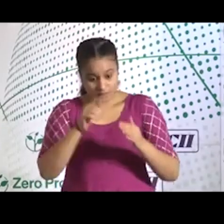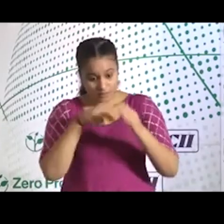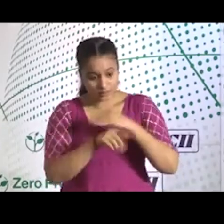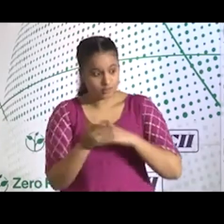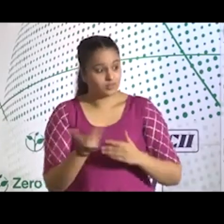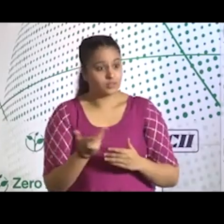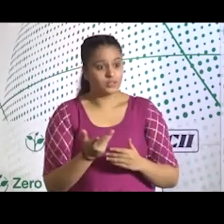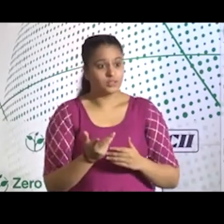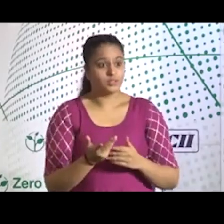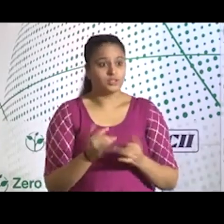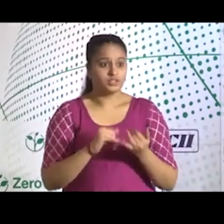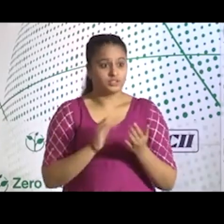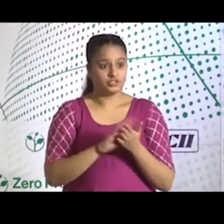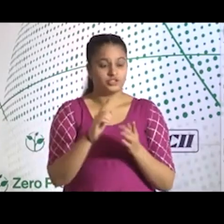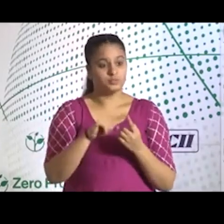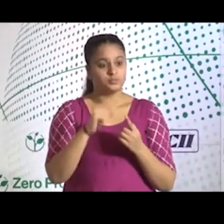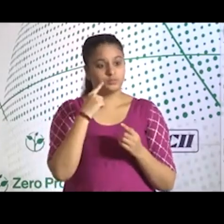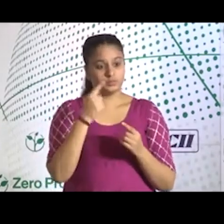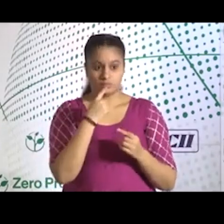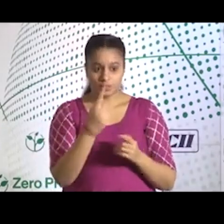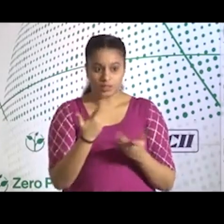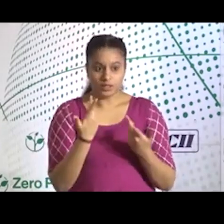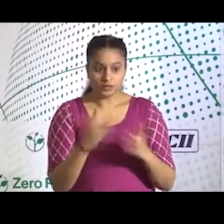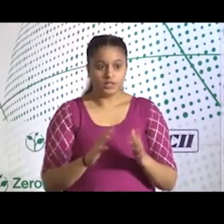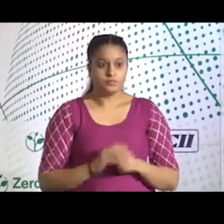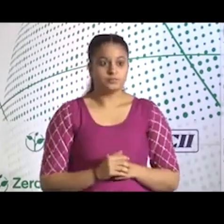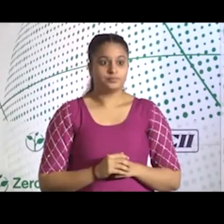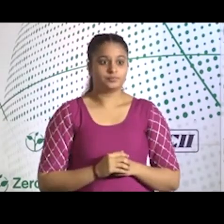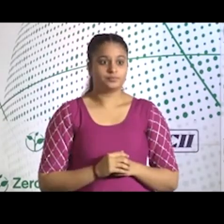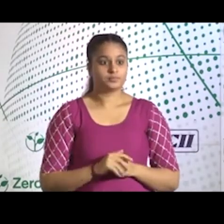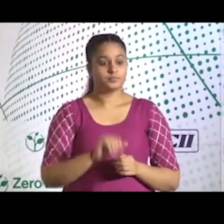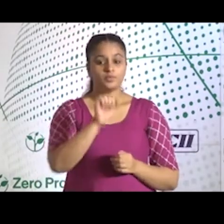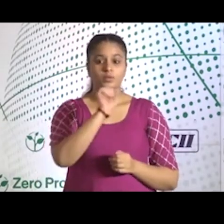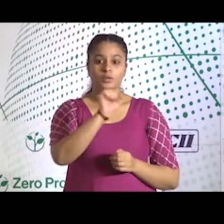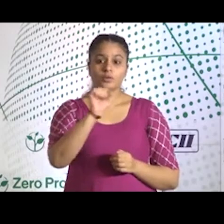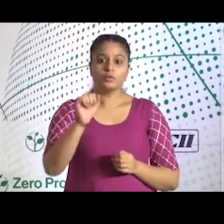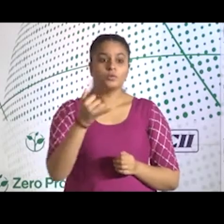what she was talking about, that even if your phone has a screen reader,